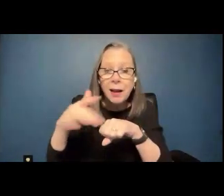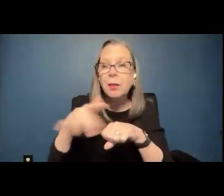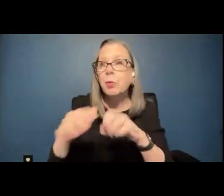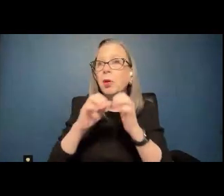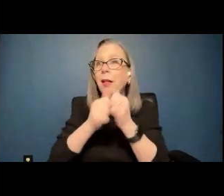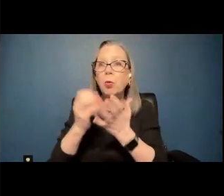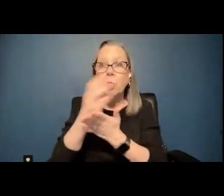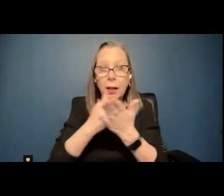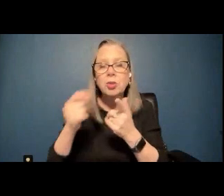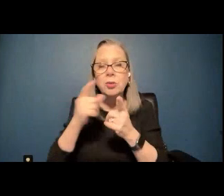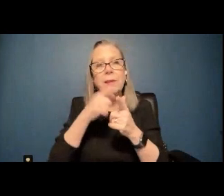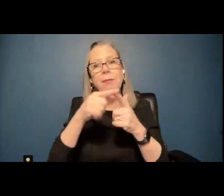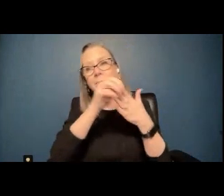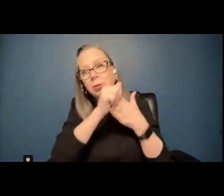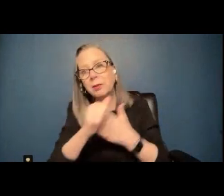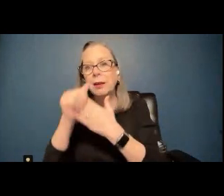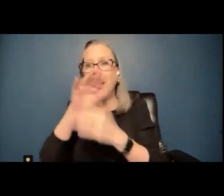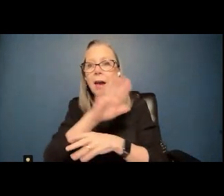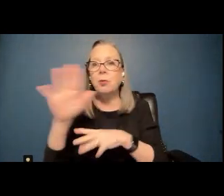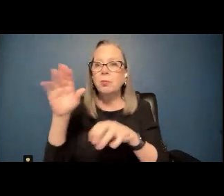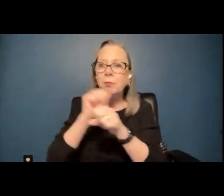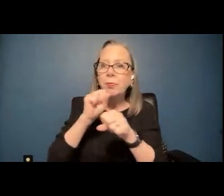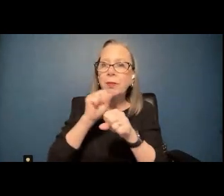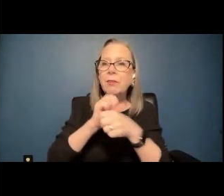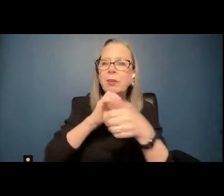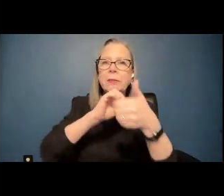And then to guide your efforts, engaging with advocacy organizations or